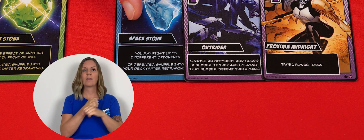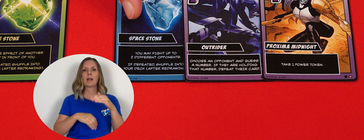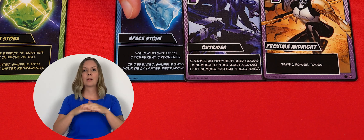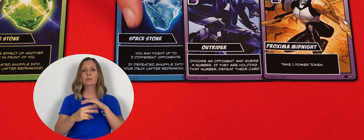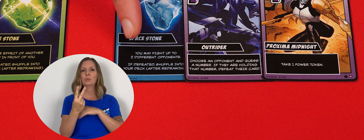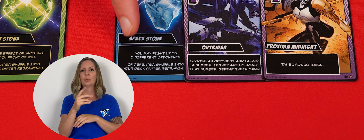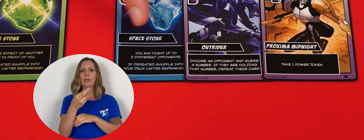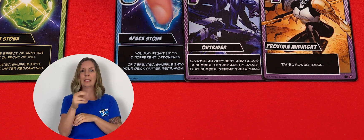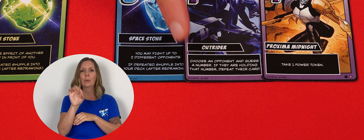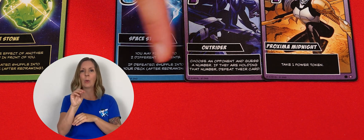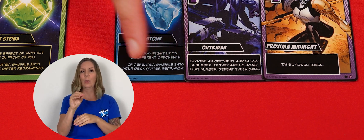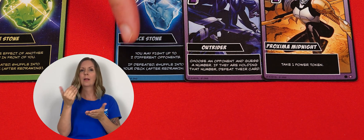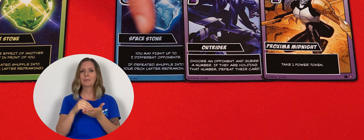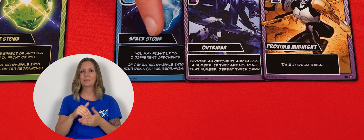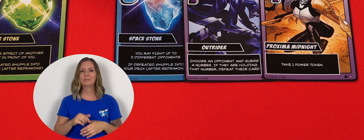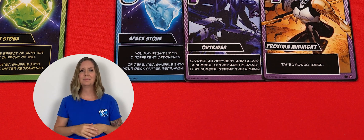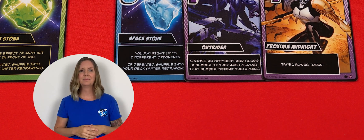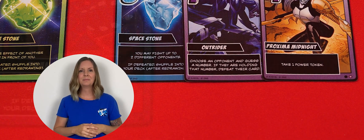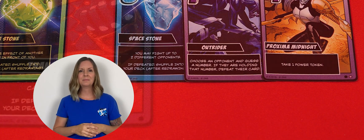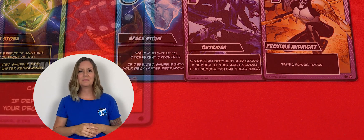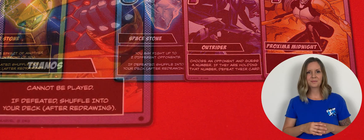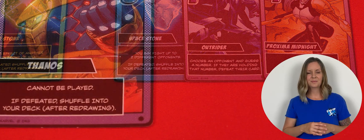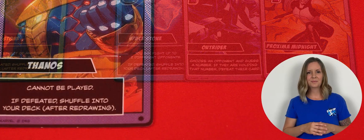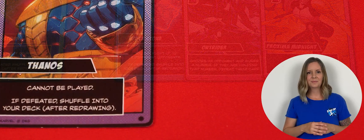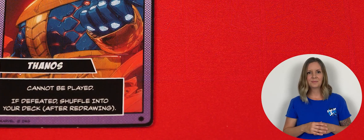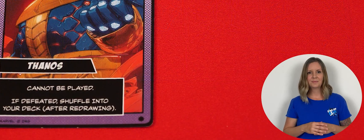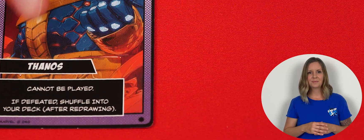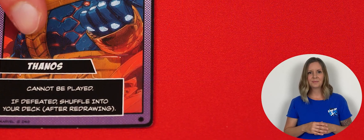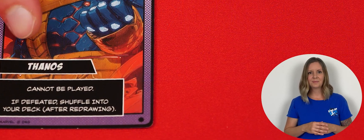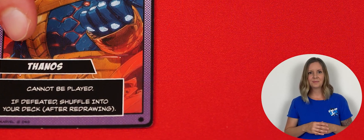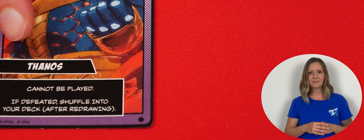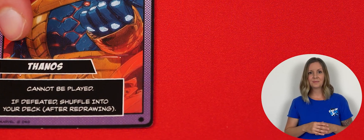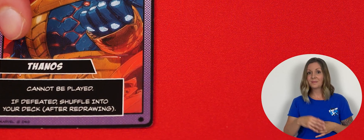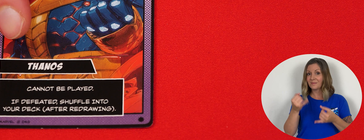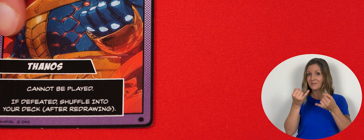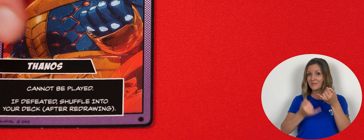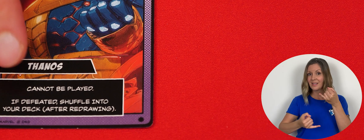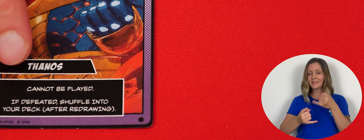ability and then fight up to 2 opponents again. Finally there is Thanos himself, but this